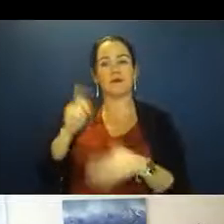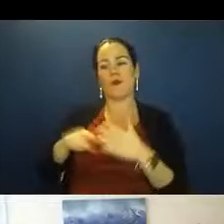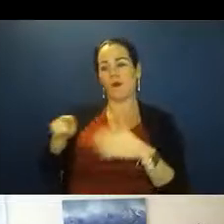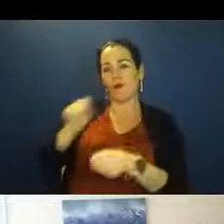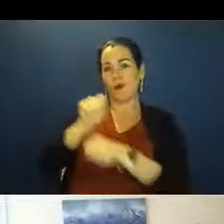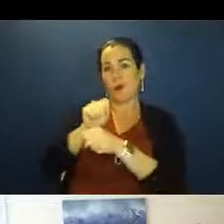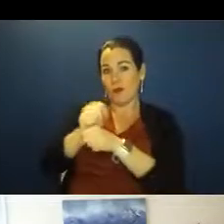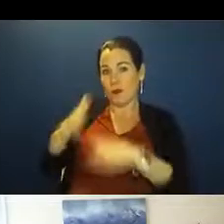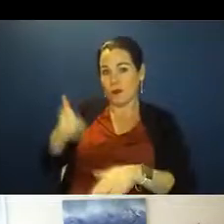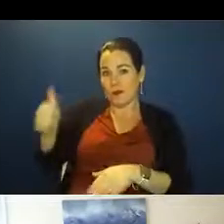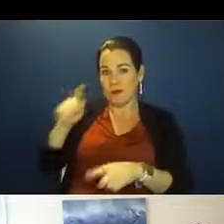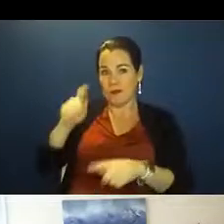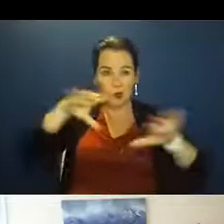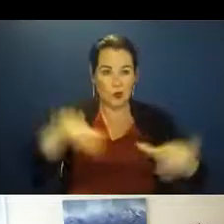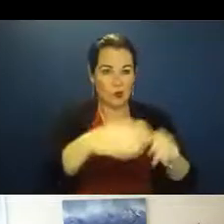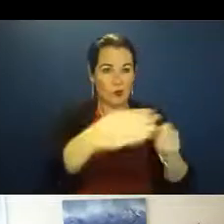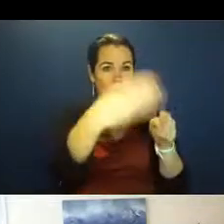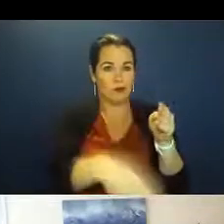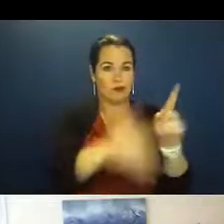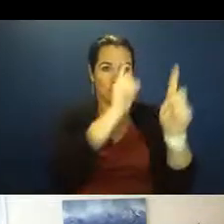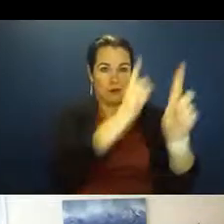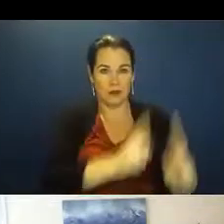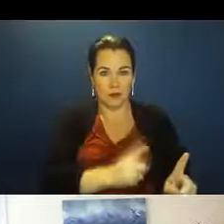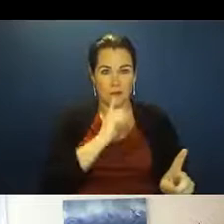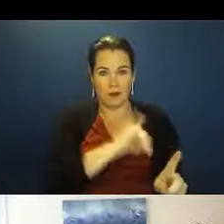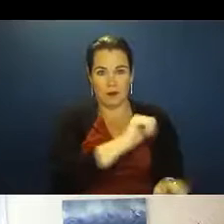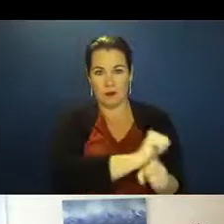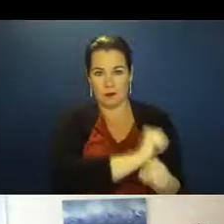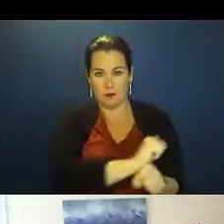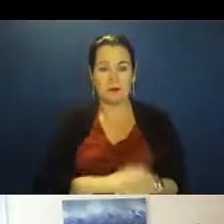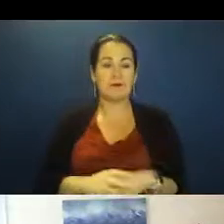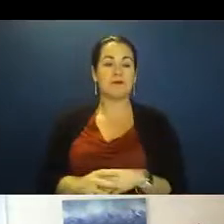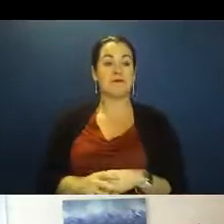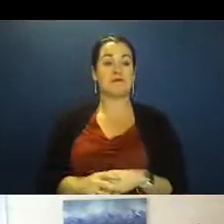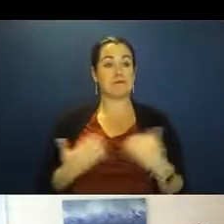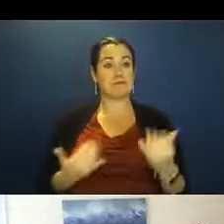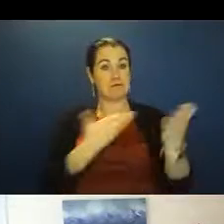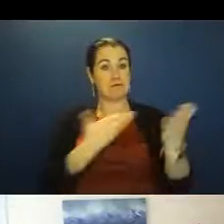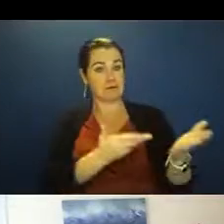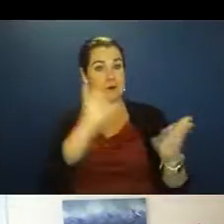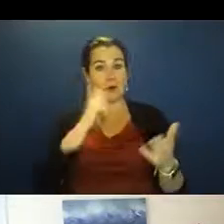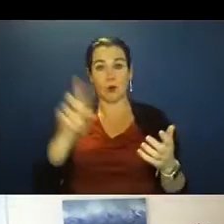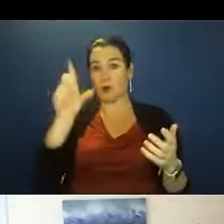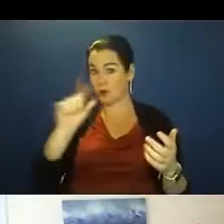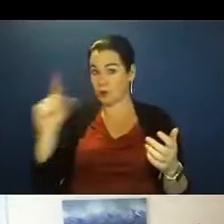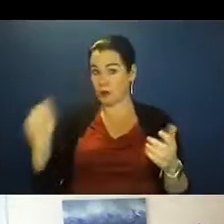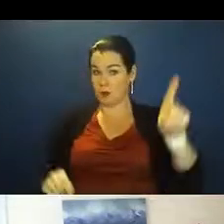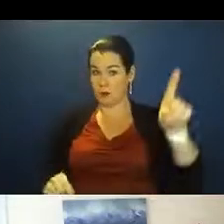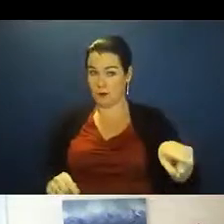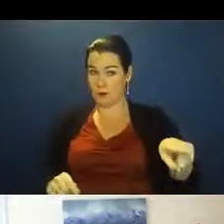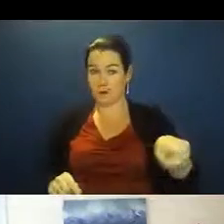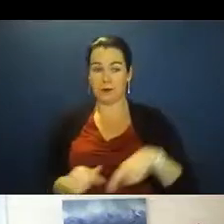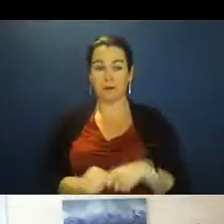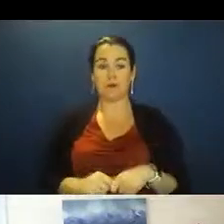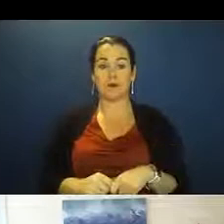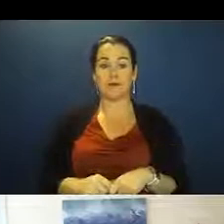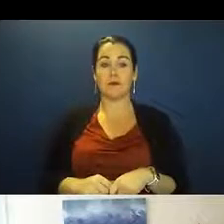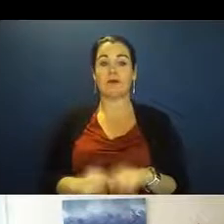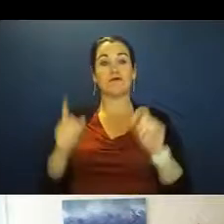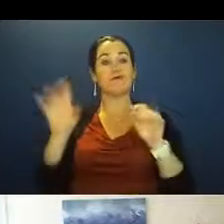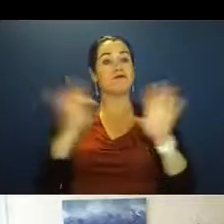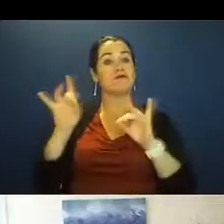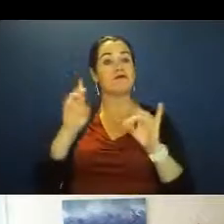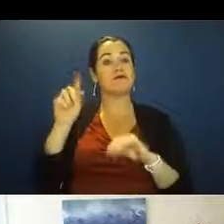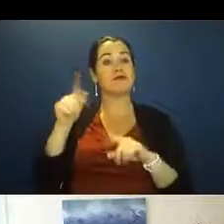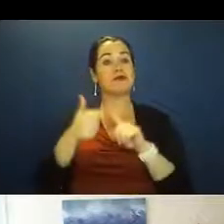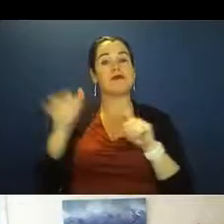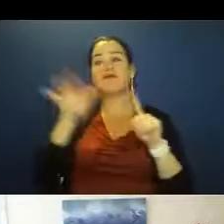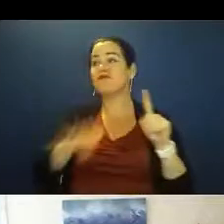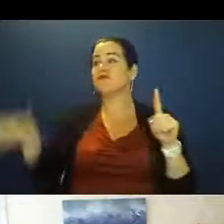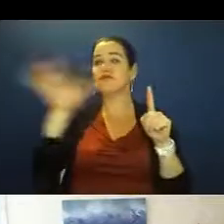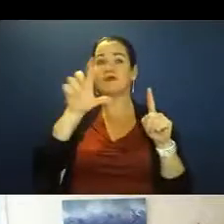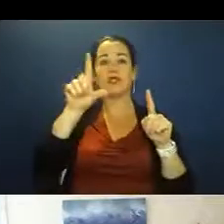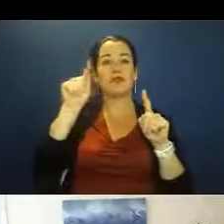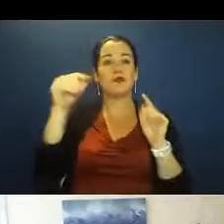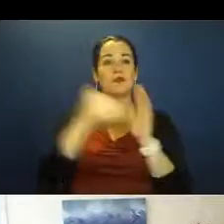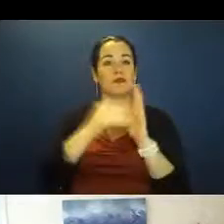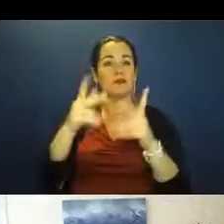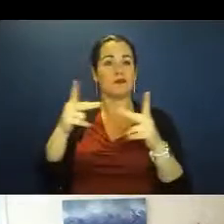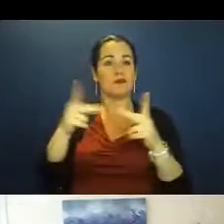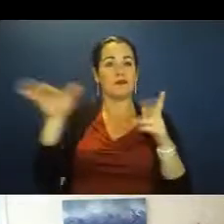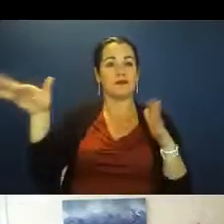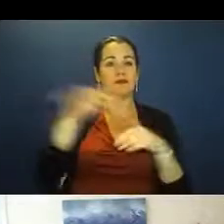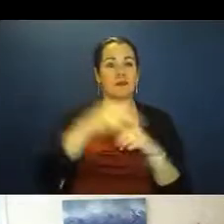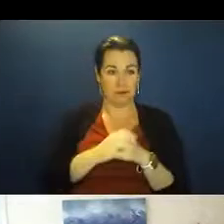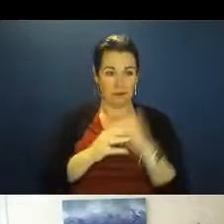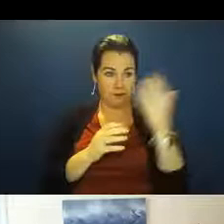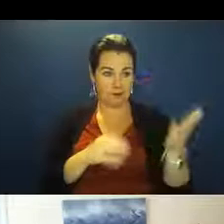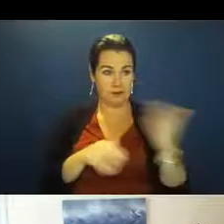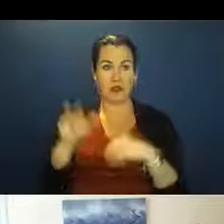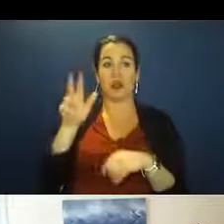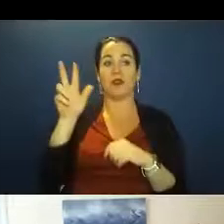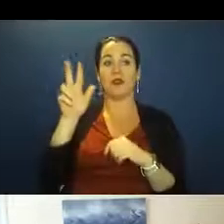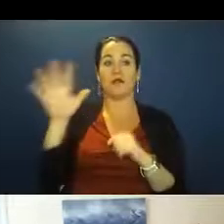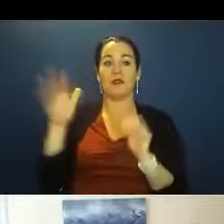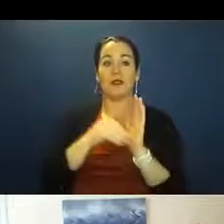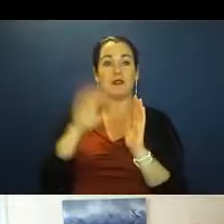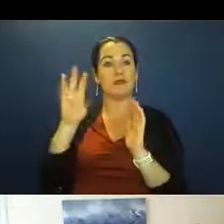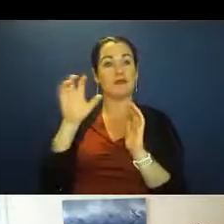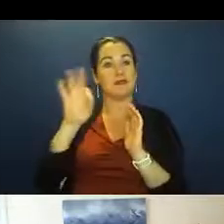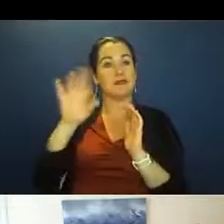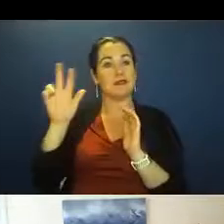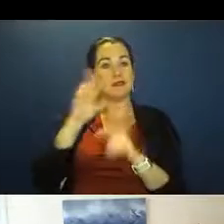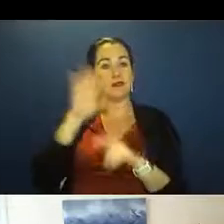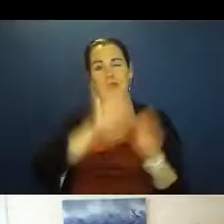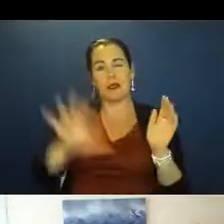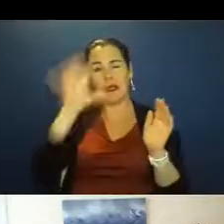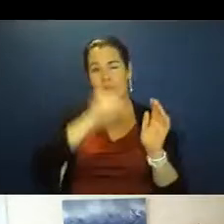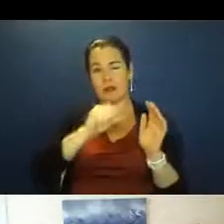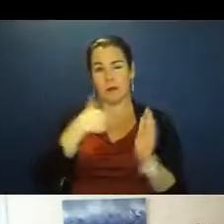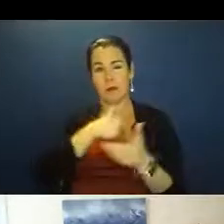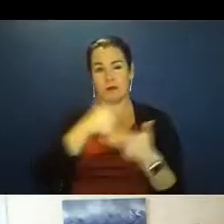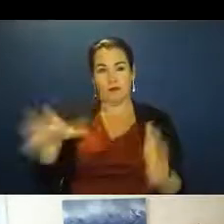must perform to carry out critical job functions. The current estimates are for reference year 2020 and sample data from approximately 20,000 establishments. 35,693 total estimates were published. This includes estimates for 22 occupational groups and 305 detailed